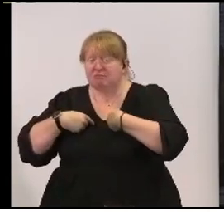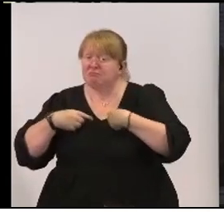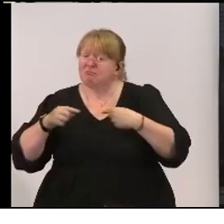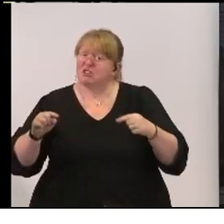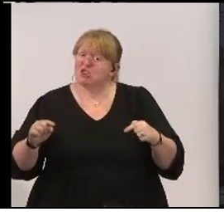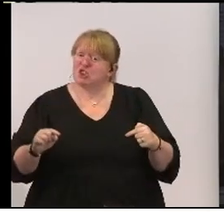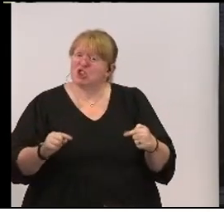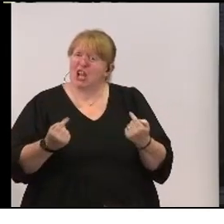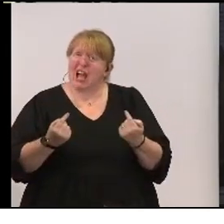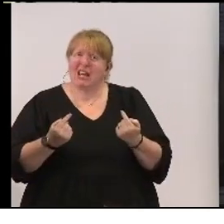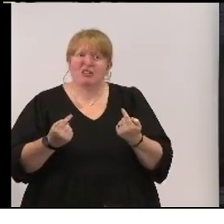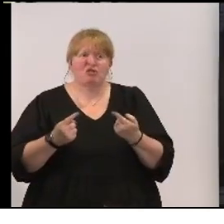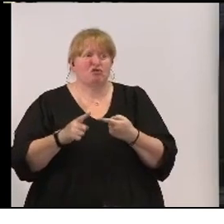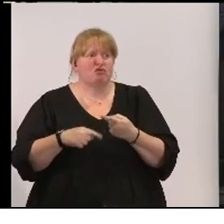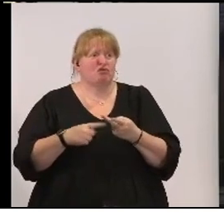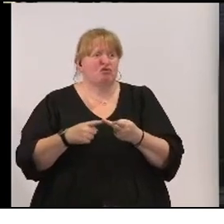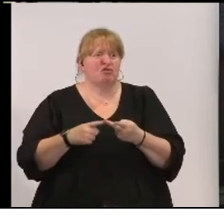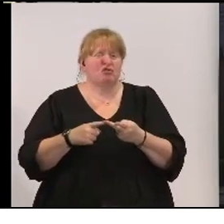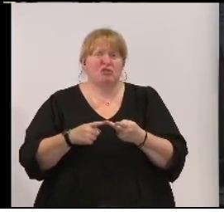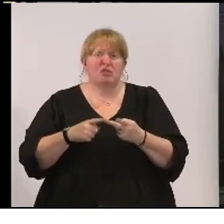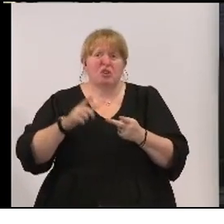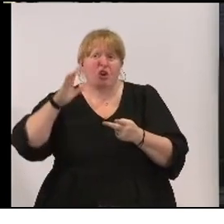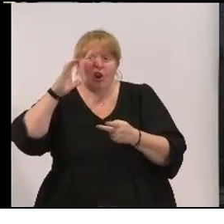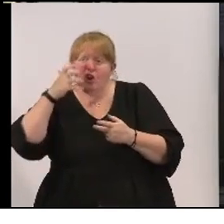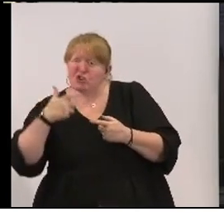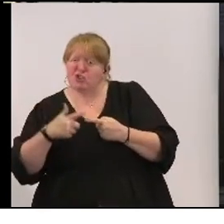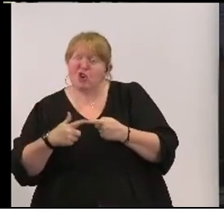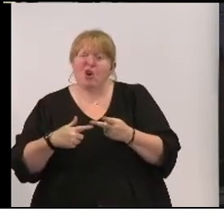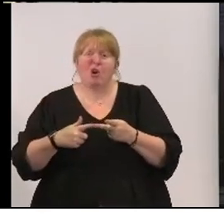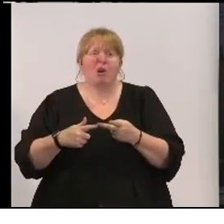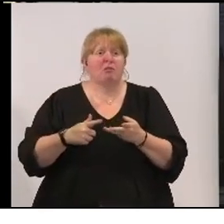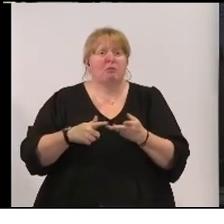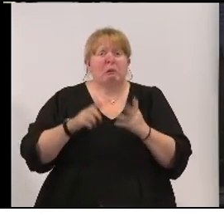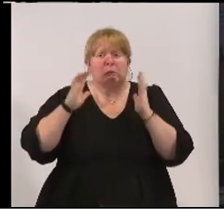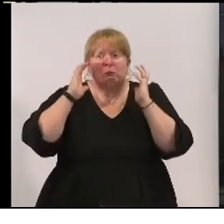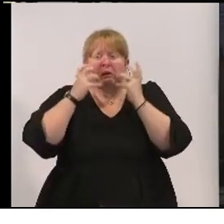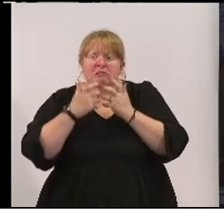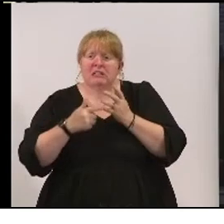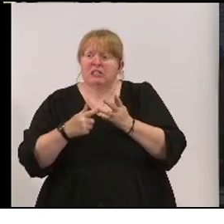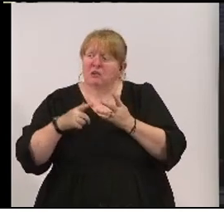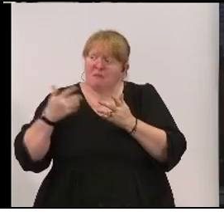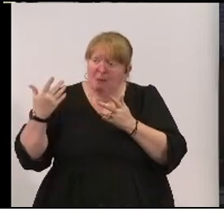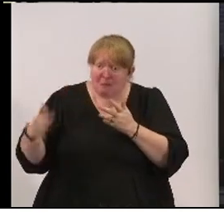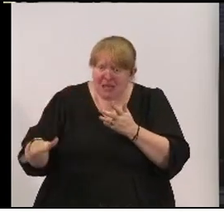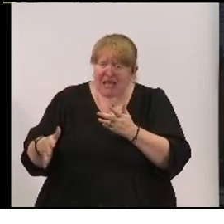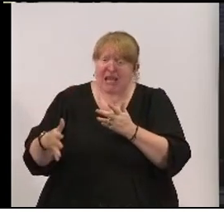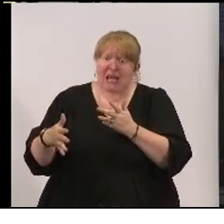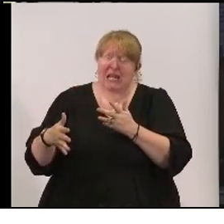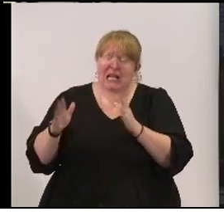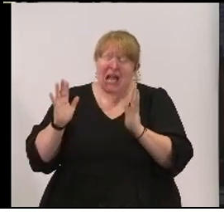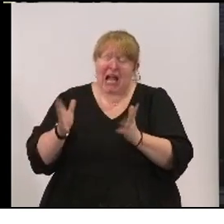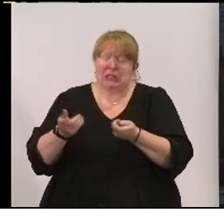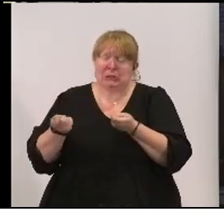a concern or a worry that you faced and definitely share with us one big